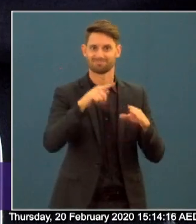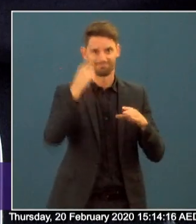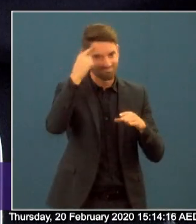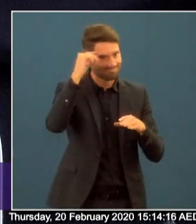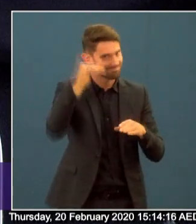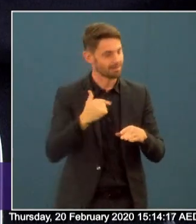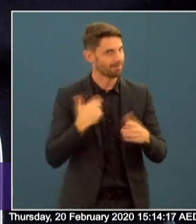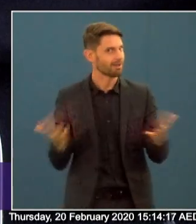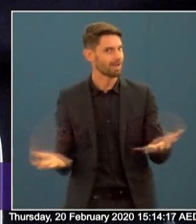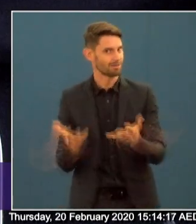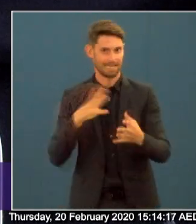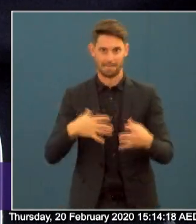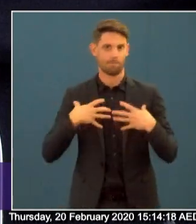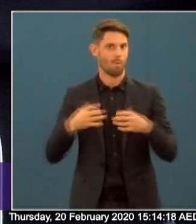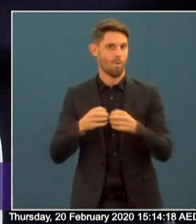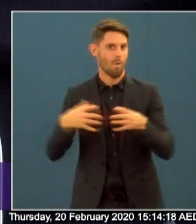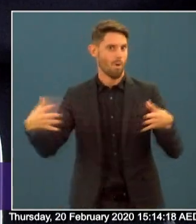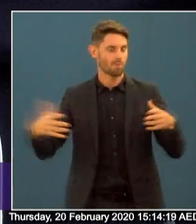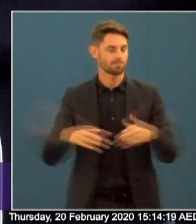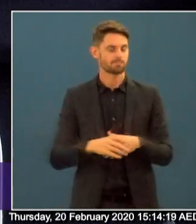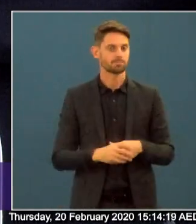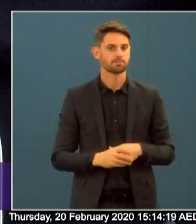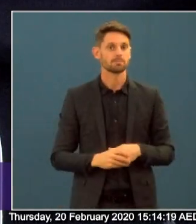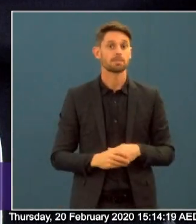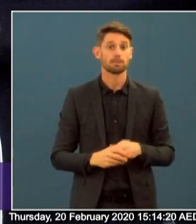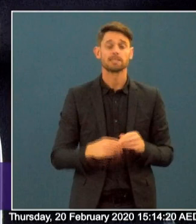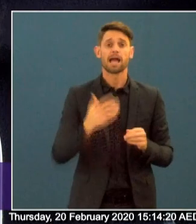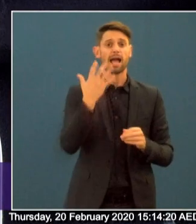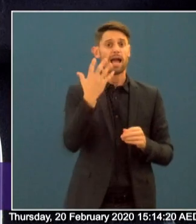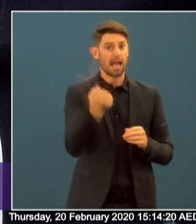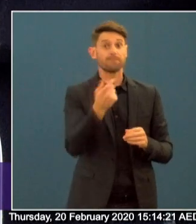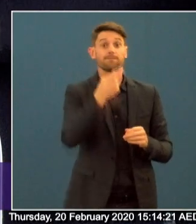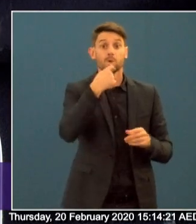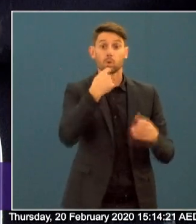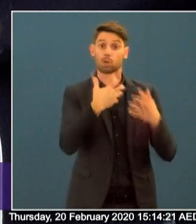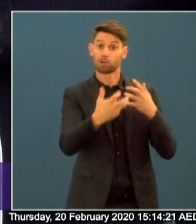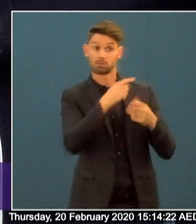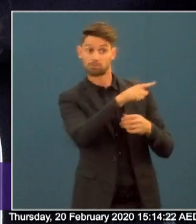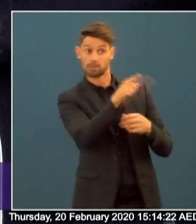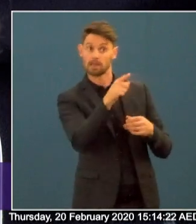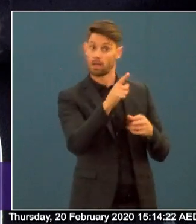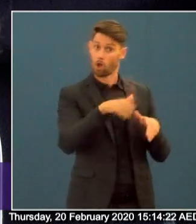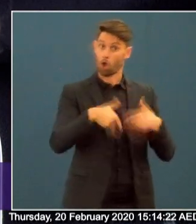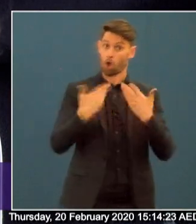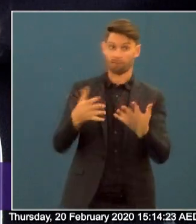Firstly, there are a number of universities that do offer degrees in developmental disability studies,